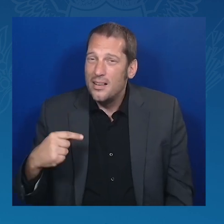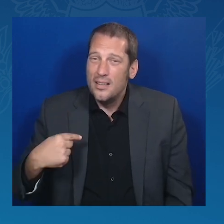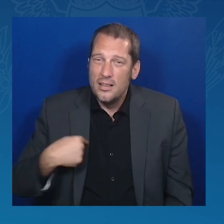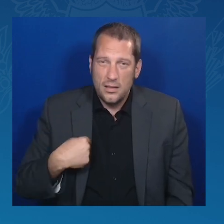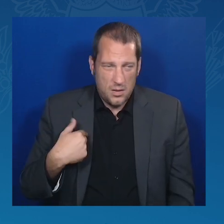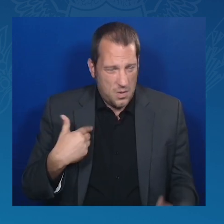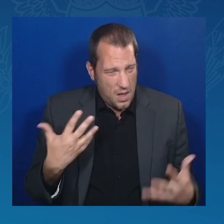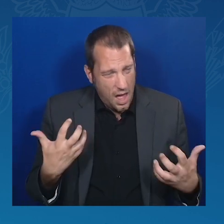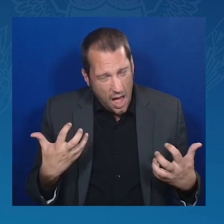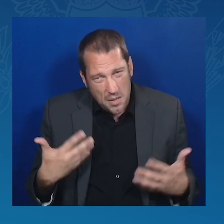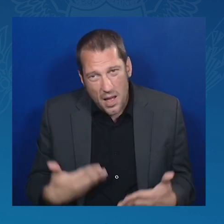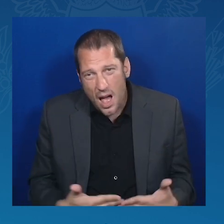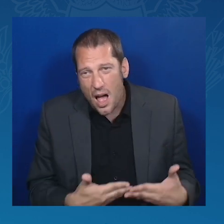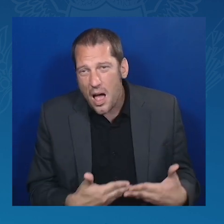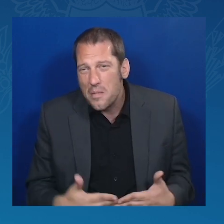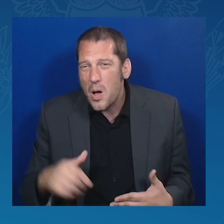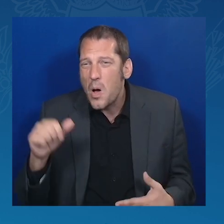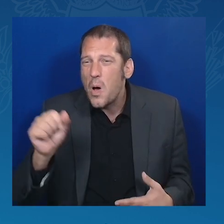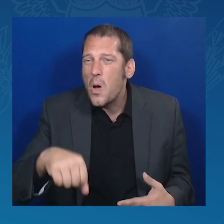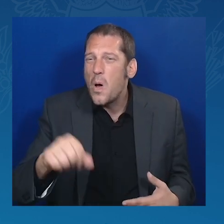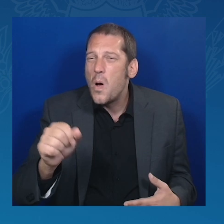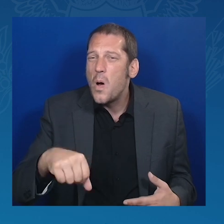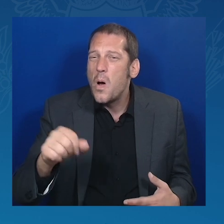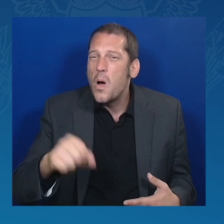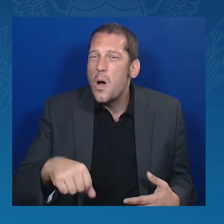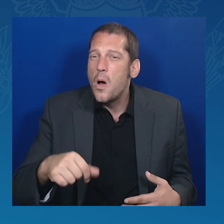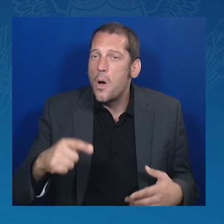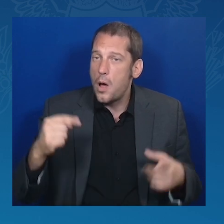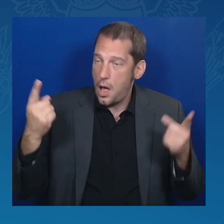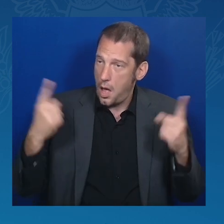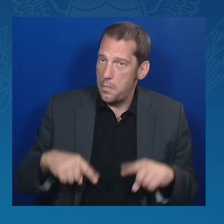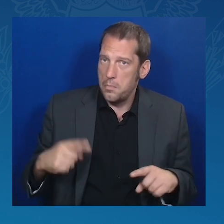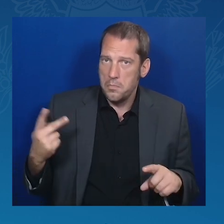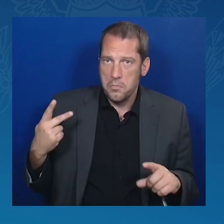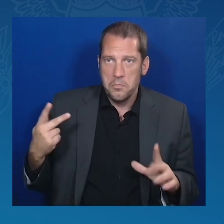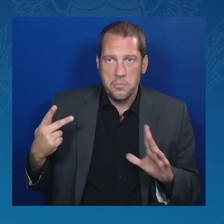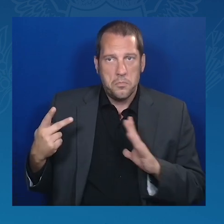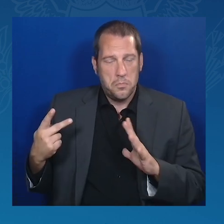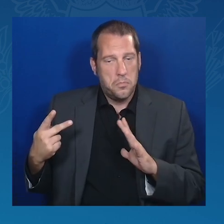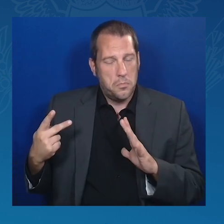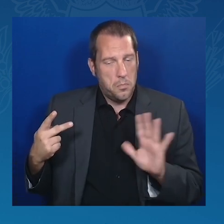What happened to us is okay, but we can't let this happen to other people. We cannot let people not have this choice.